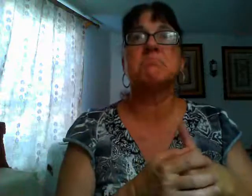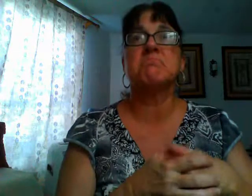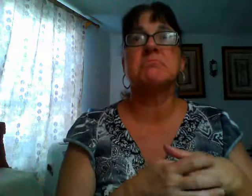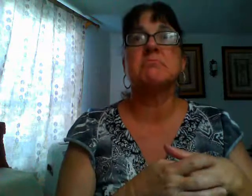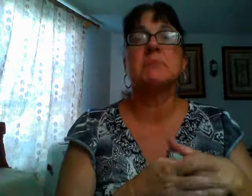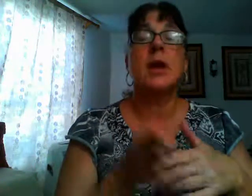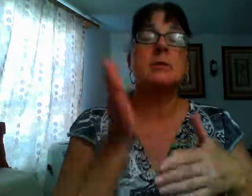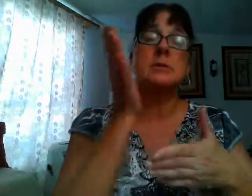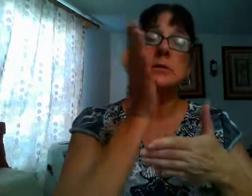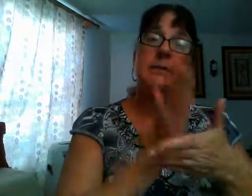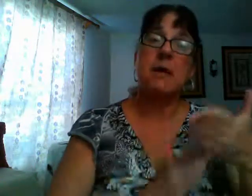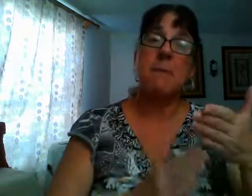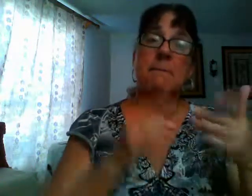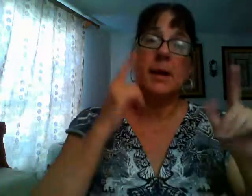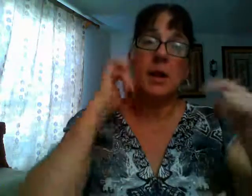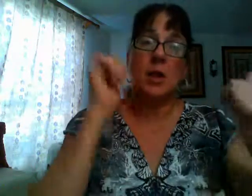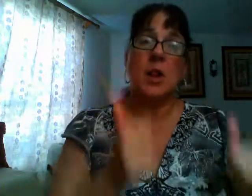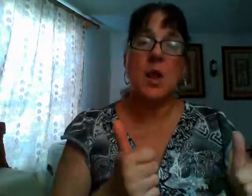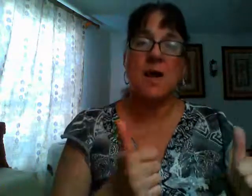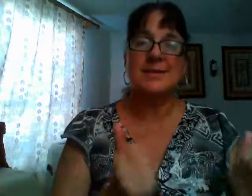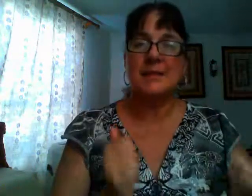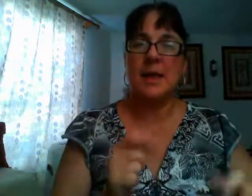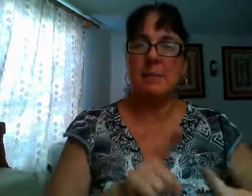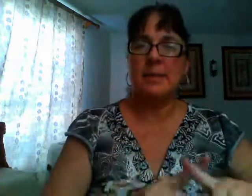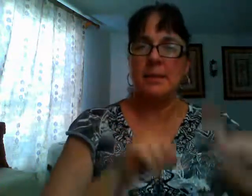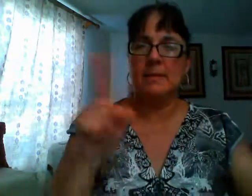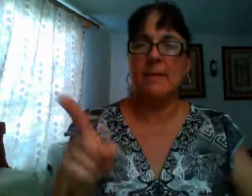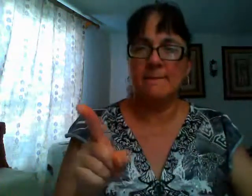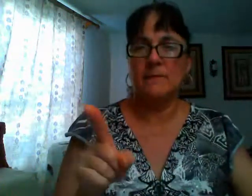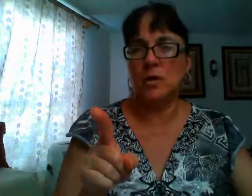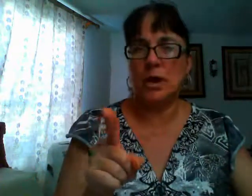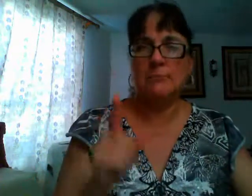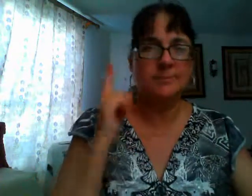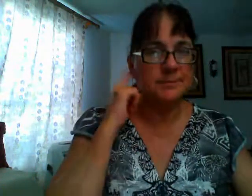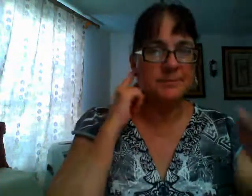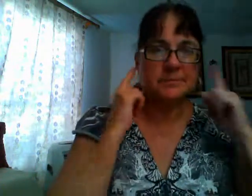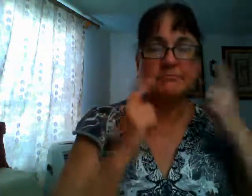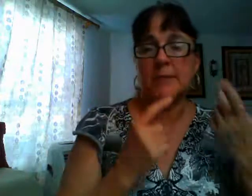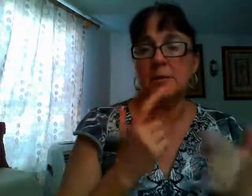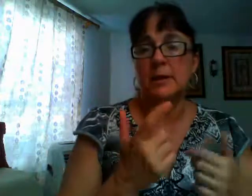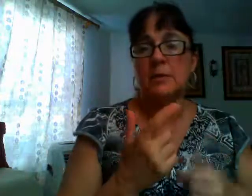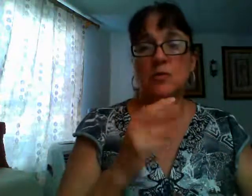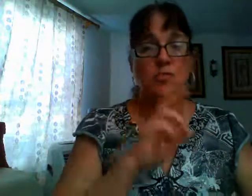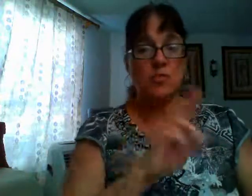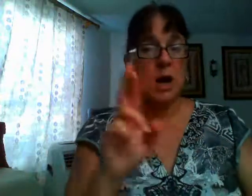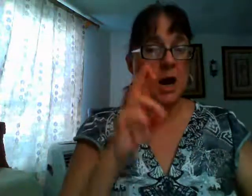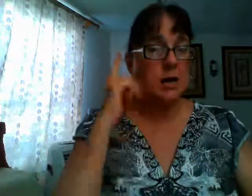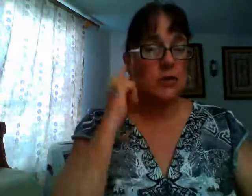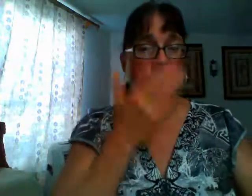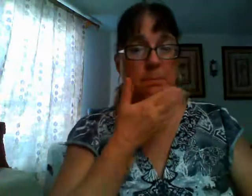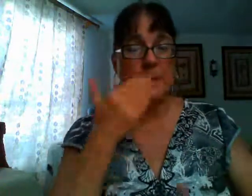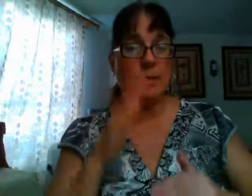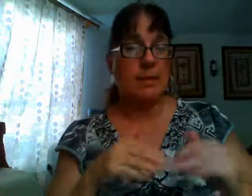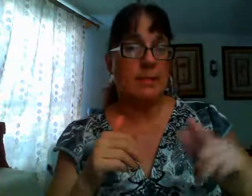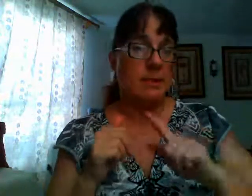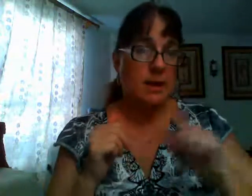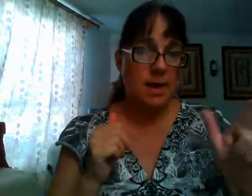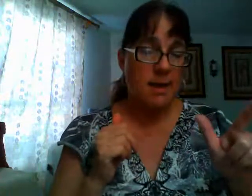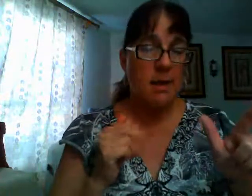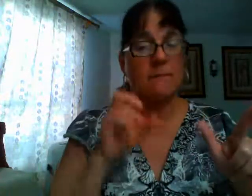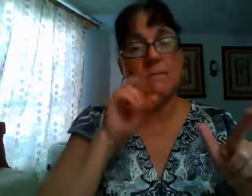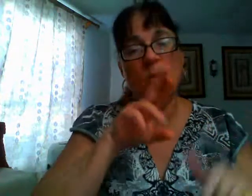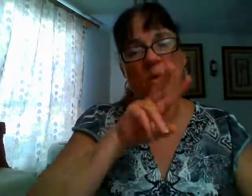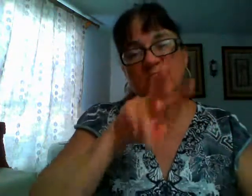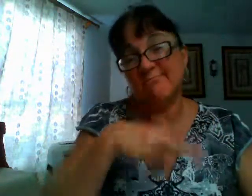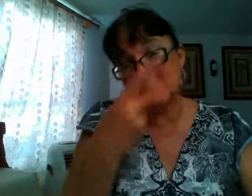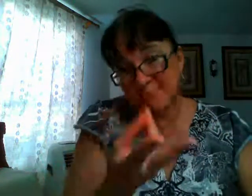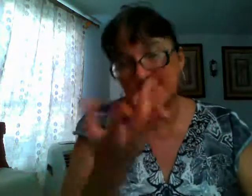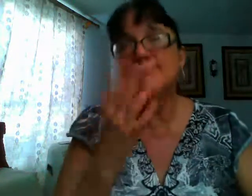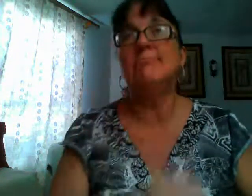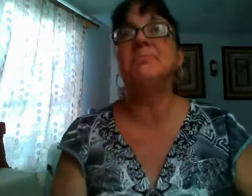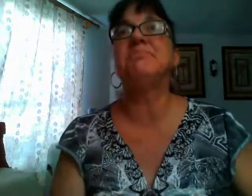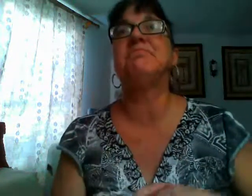Some hearing loss is different in both ears where one may hear better with the right ear than the left or vice versa.